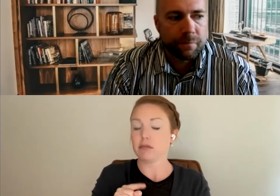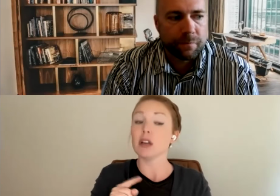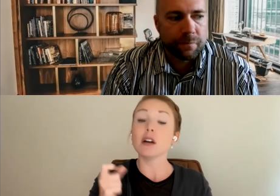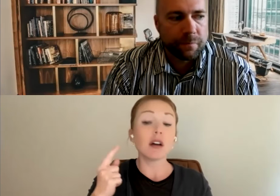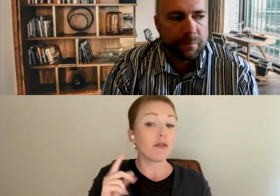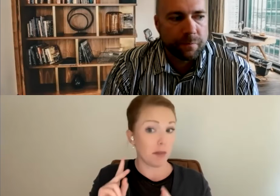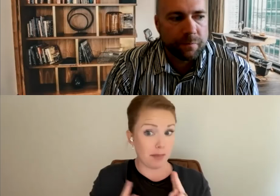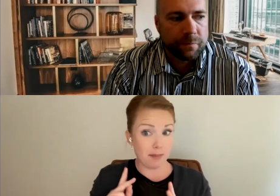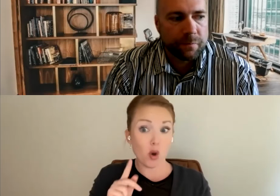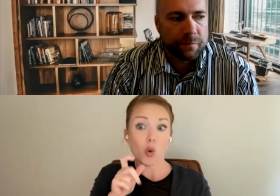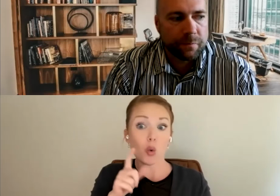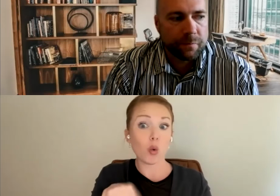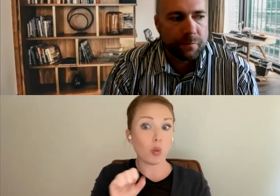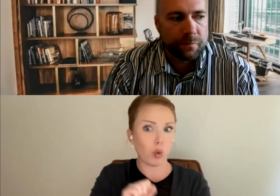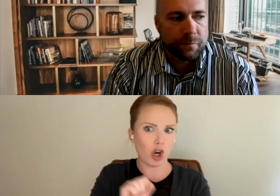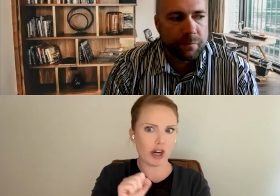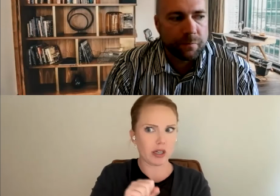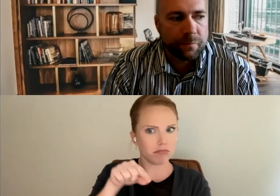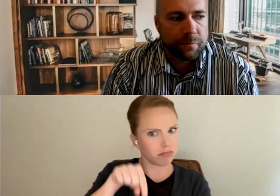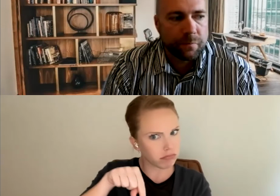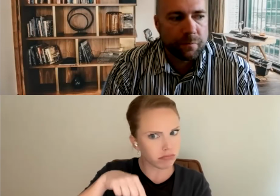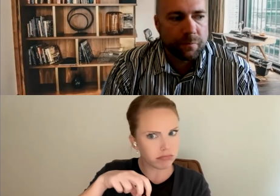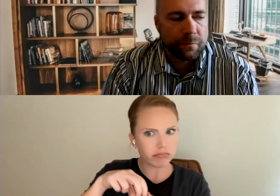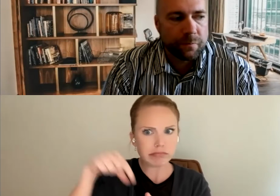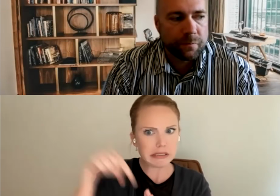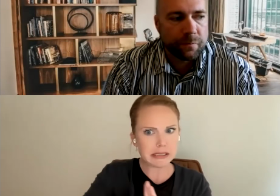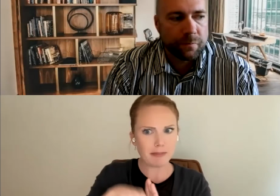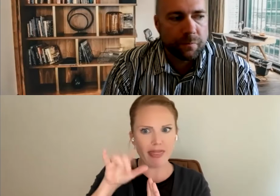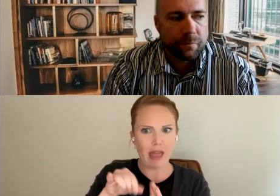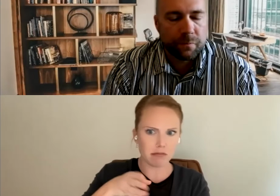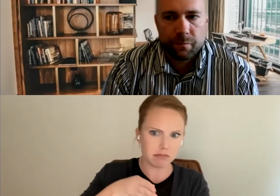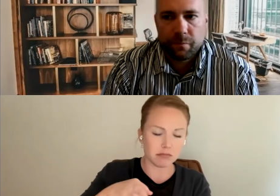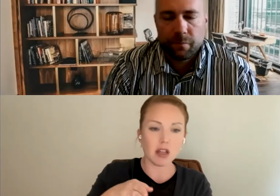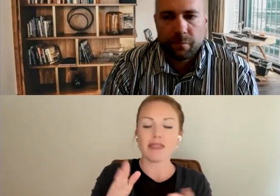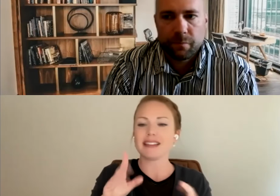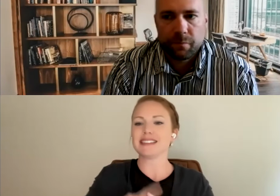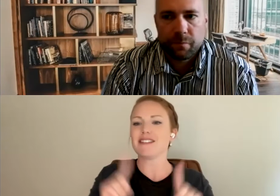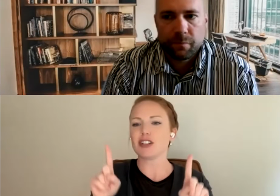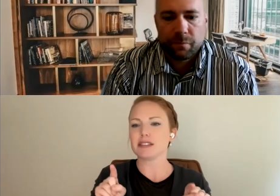very deeply in this area, the difference between when alt text and captions would be played